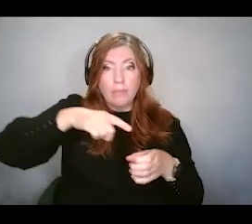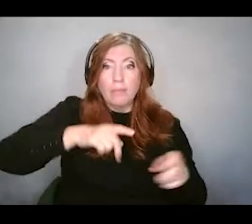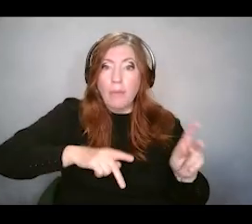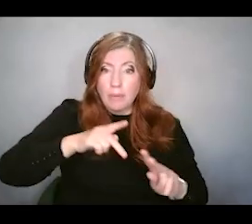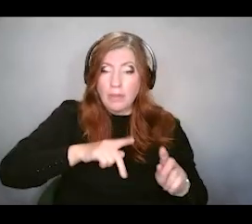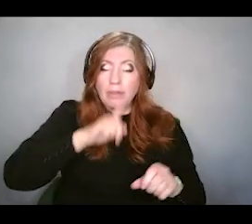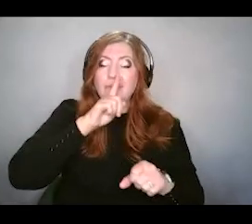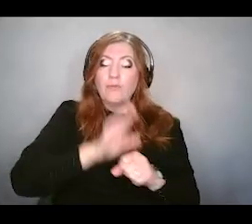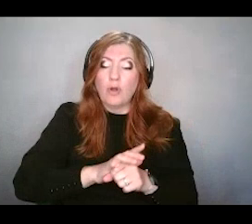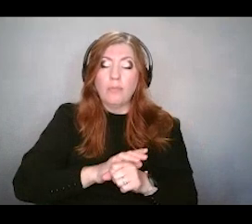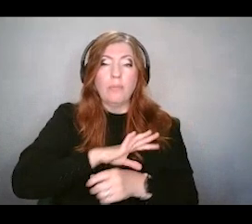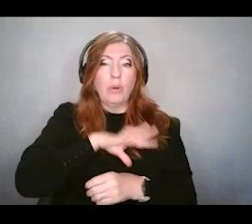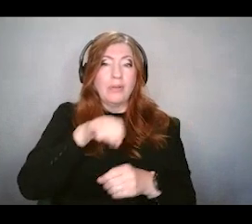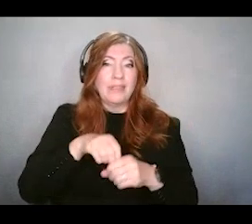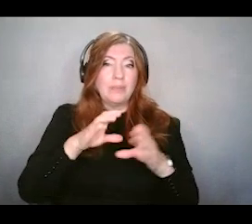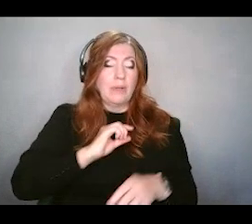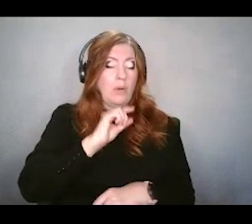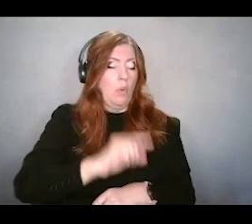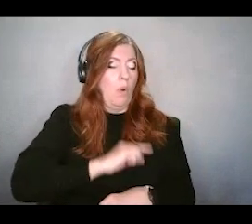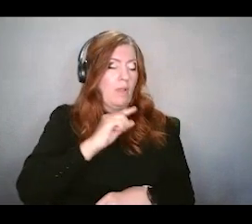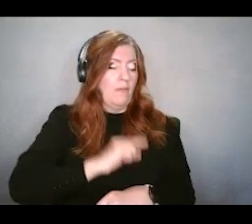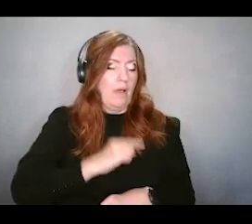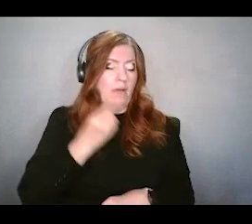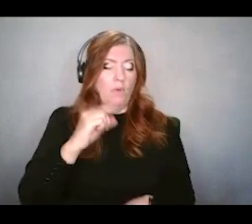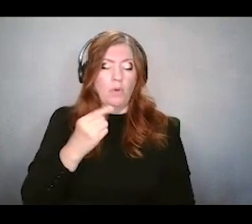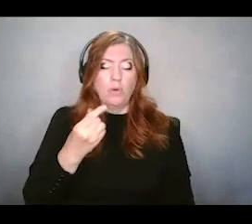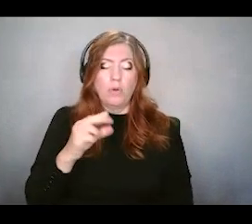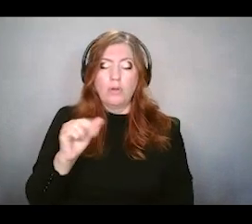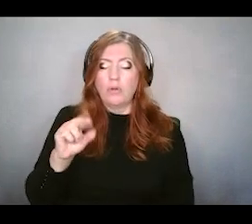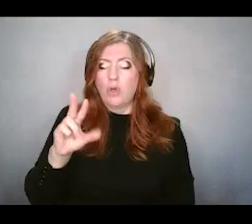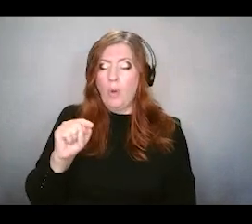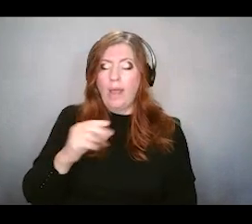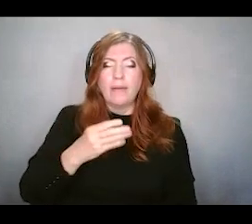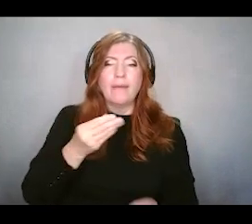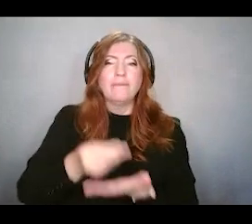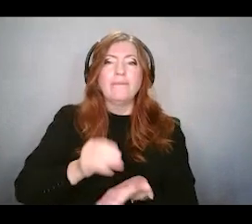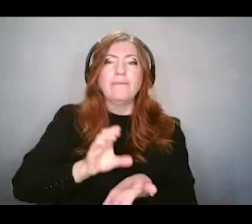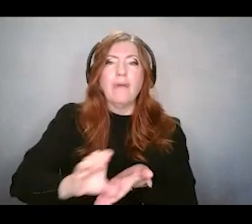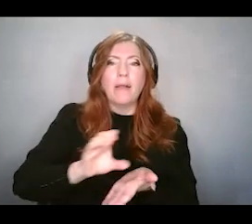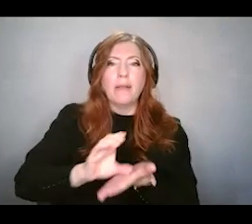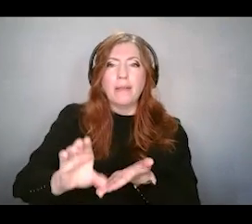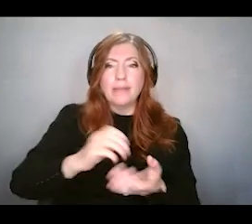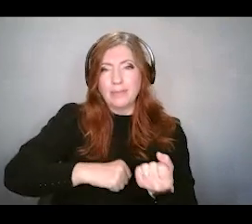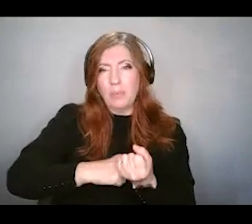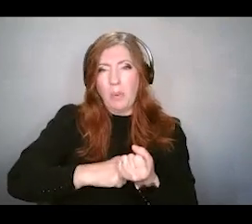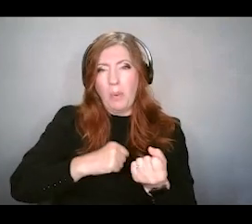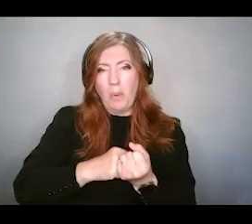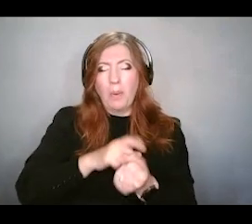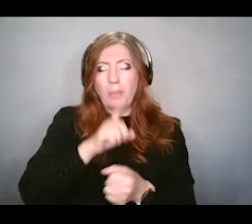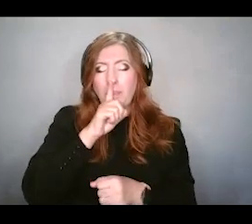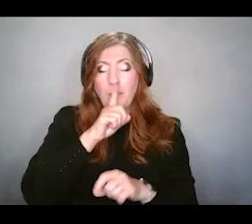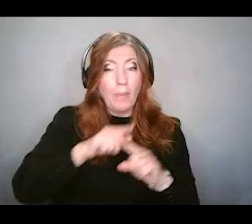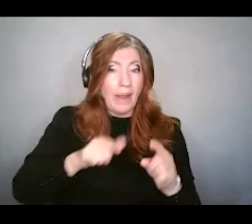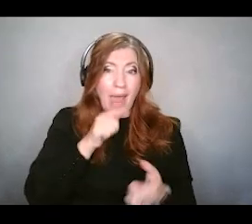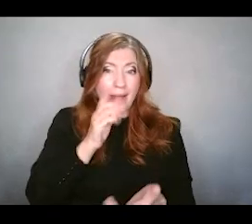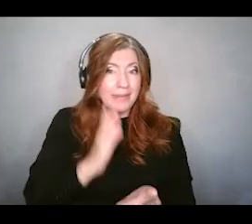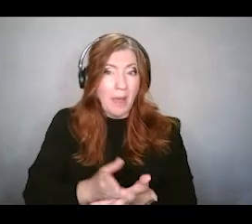qualify for the grant-funded supports. But it doesn’t stop there. Proper